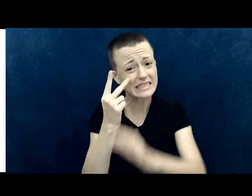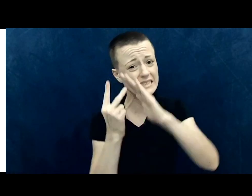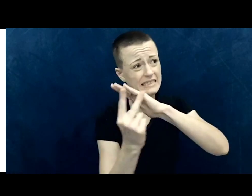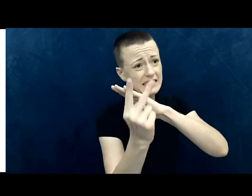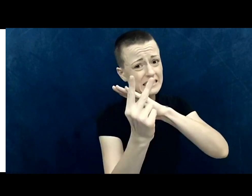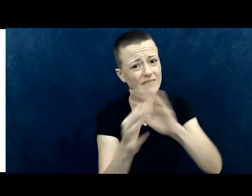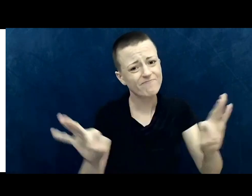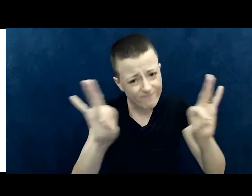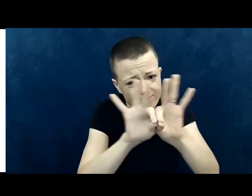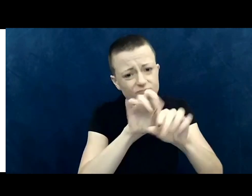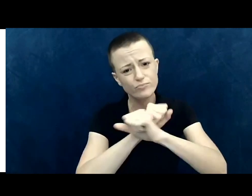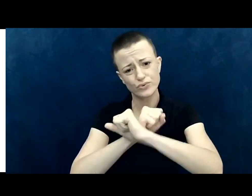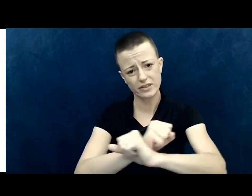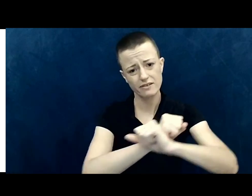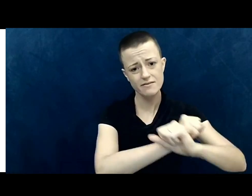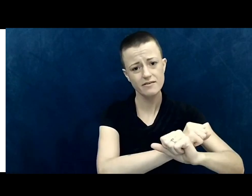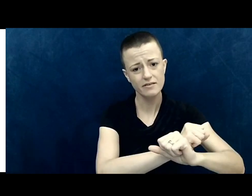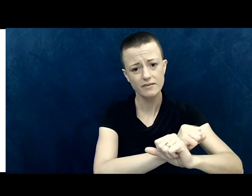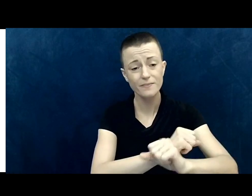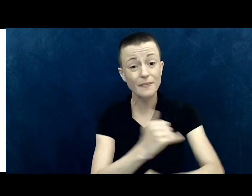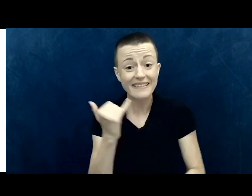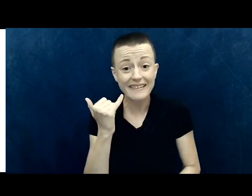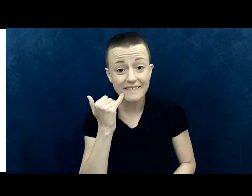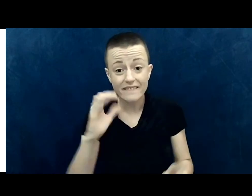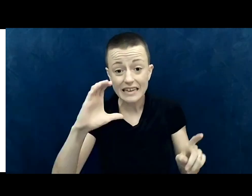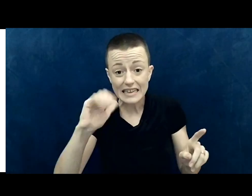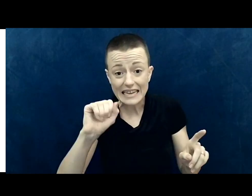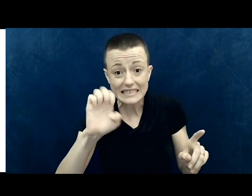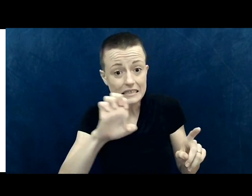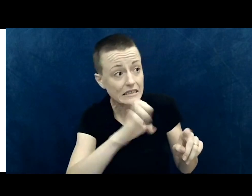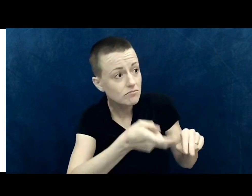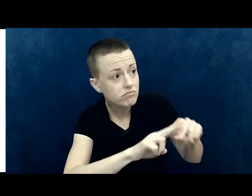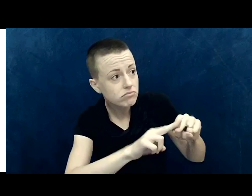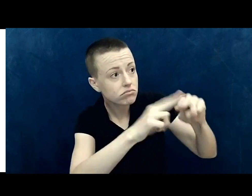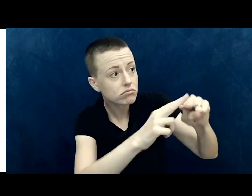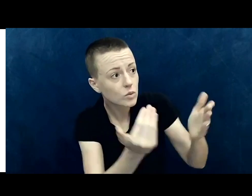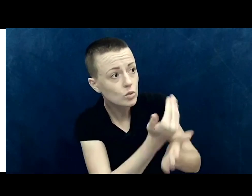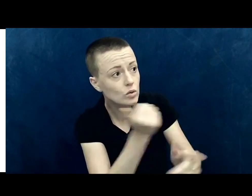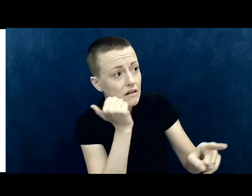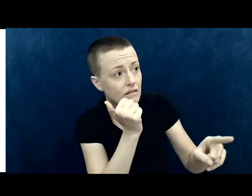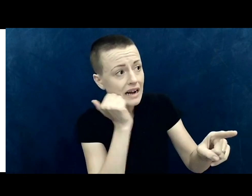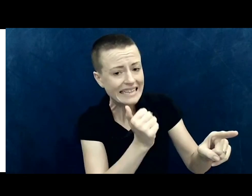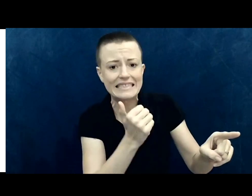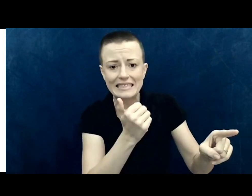If cases are high, that presents a risk to everyone, particularly to those like children